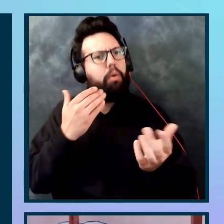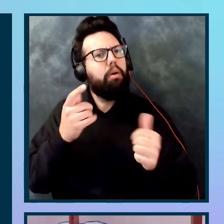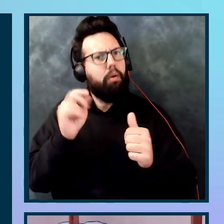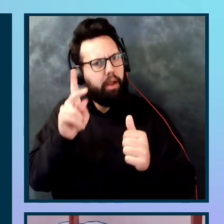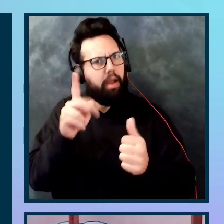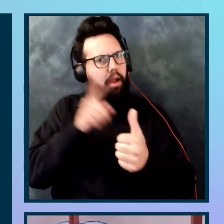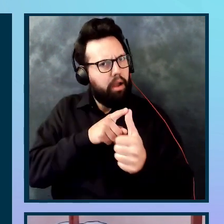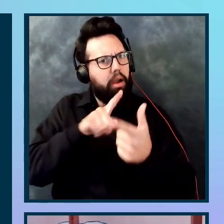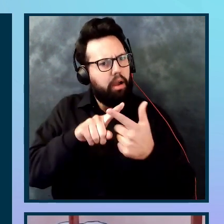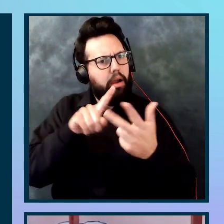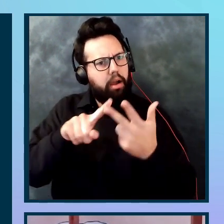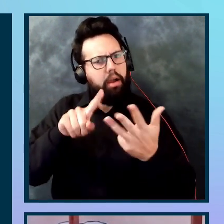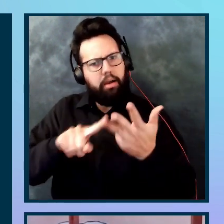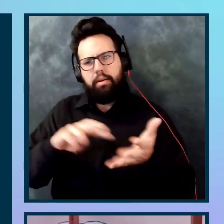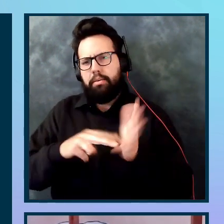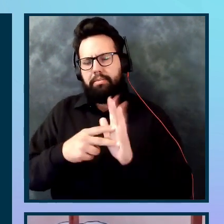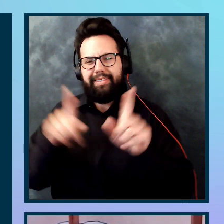which lends itself to better quality requirements,